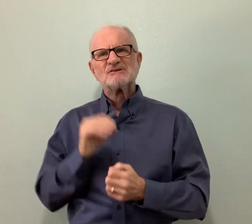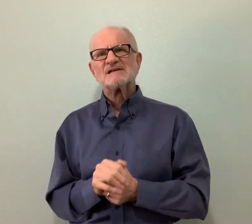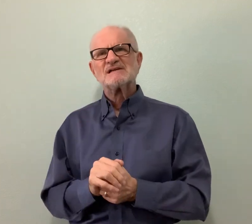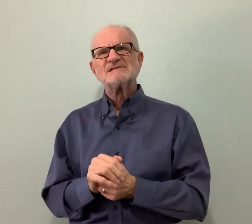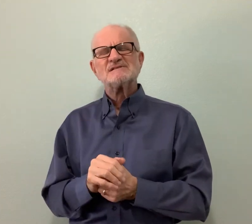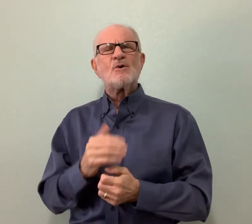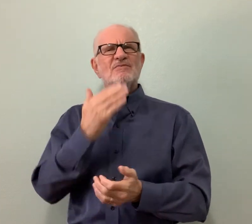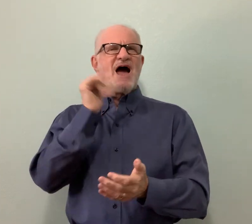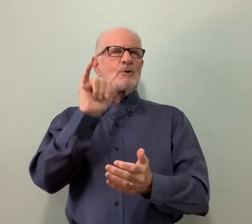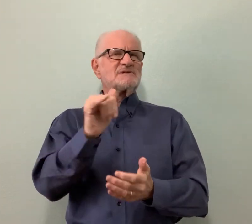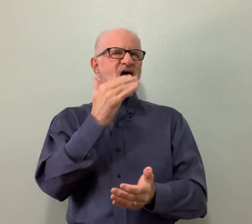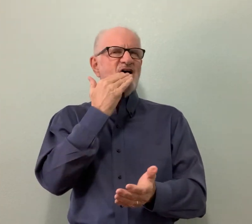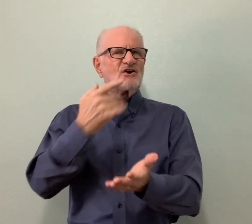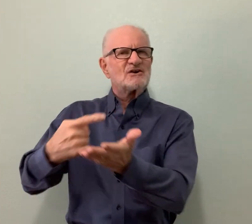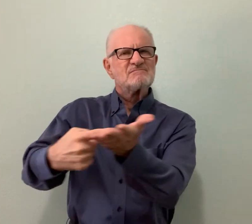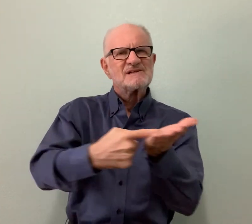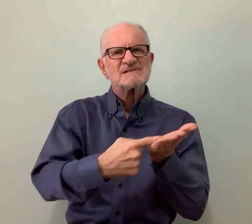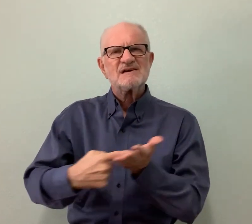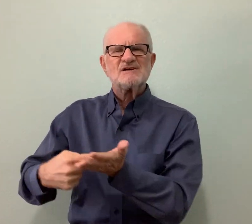So that was a good discussion.